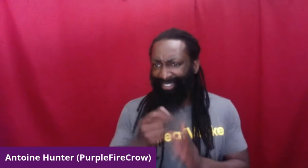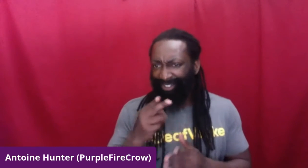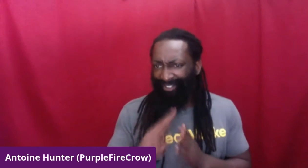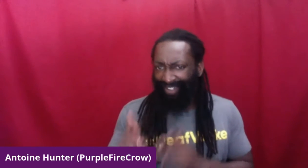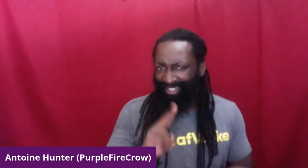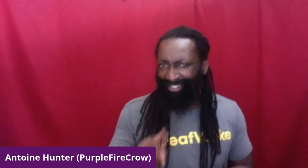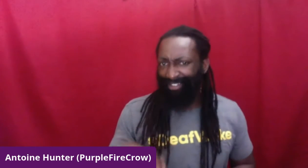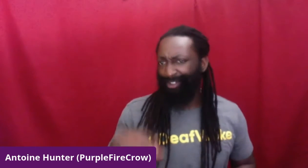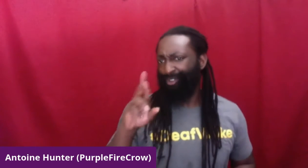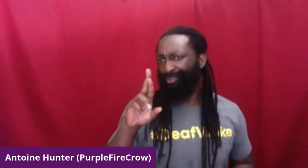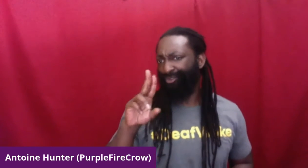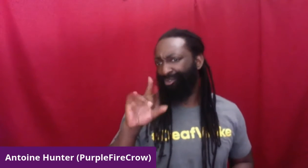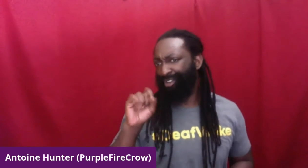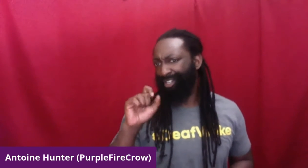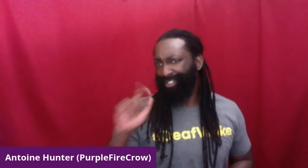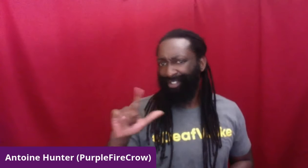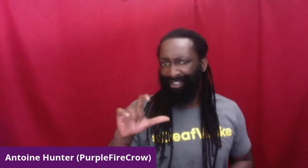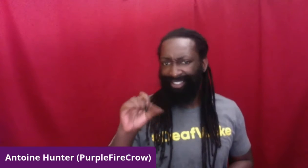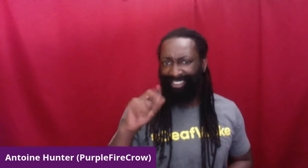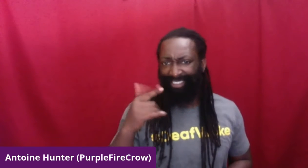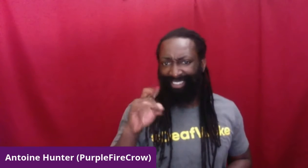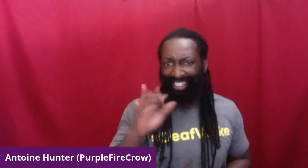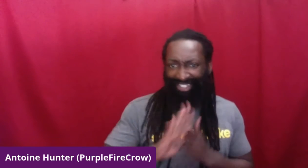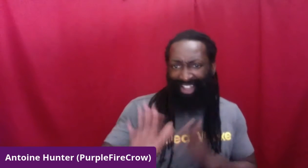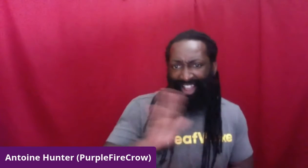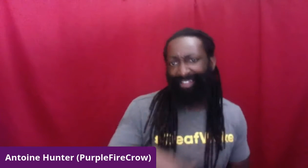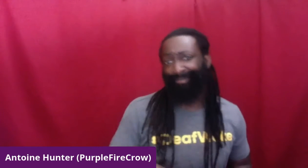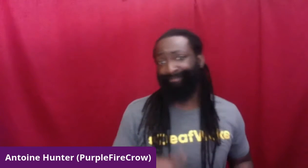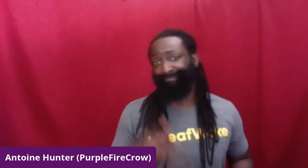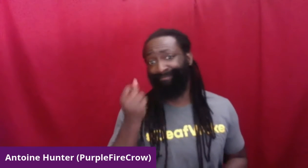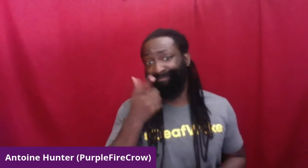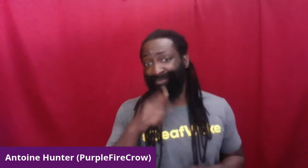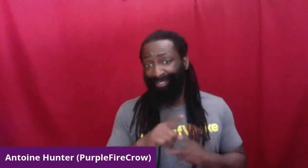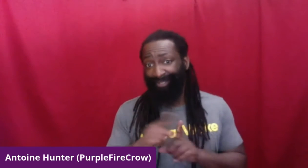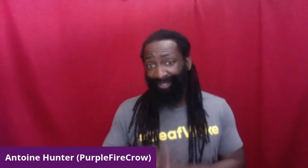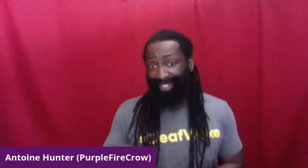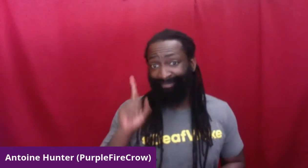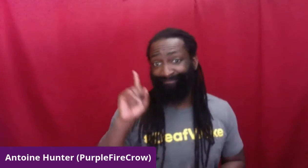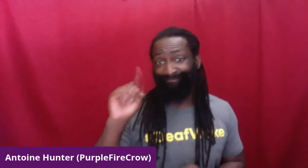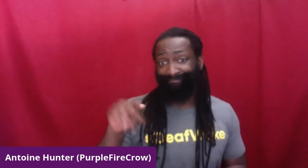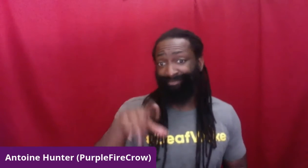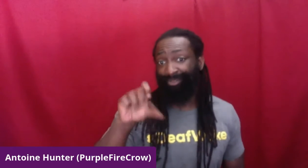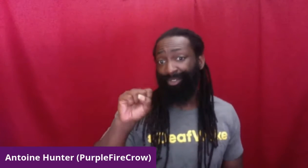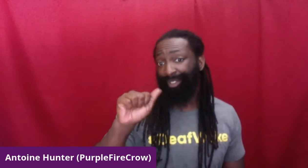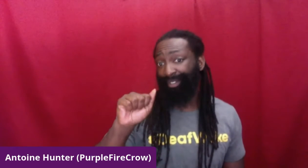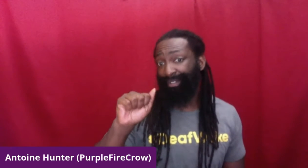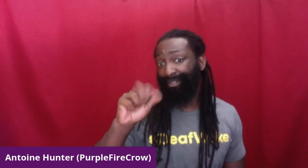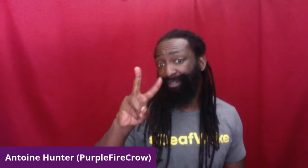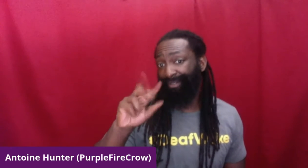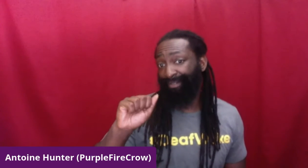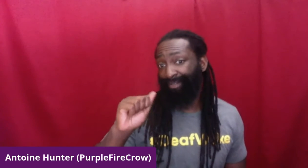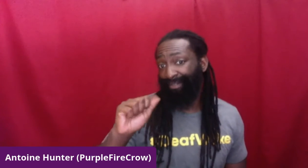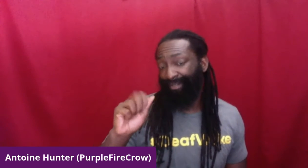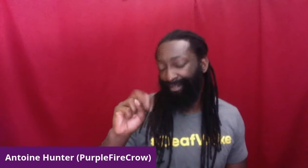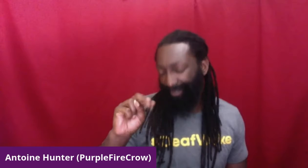She's a graduate of Georgia State University, Russell Sage College, as well as